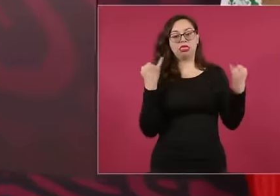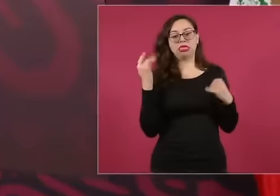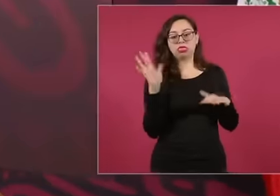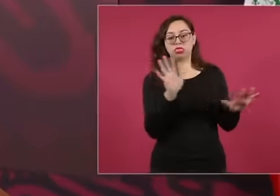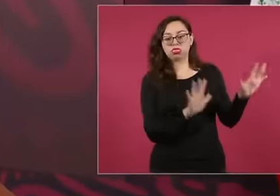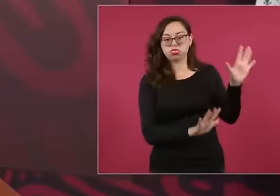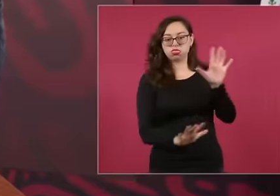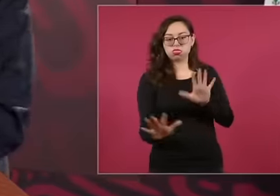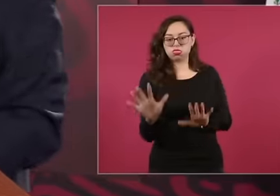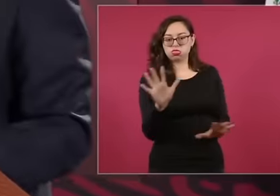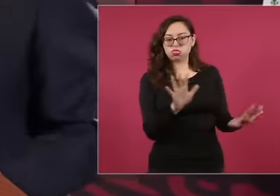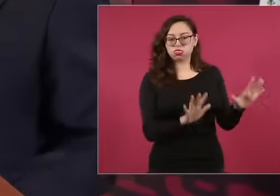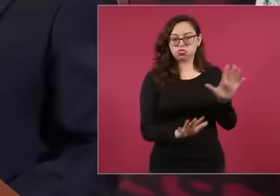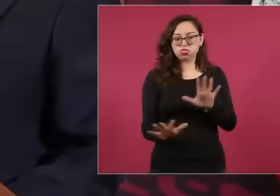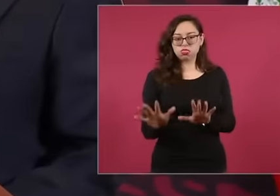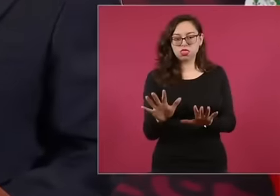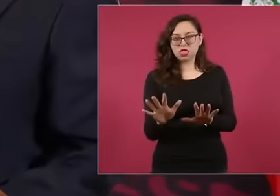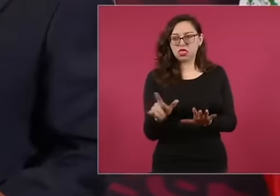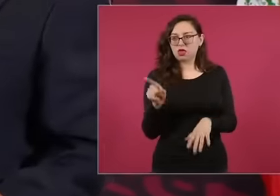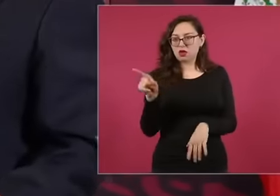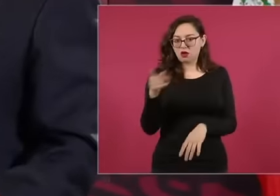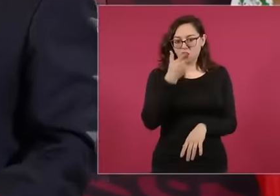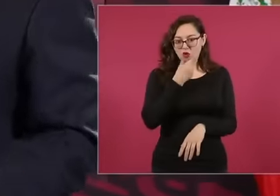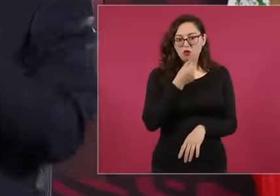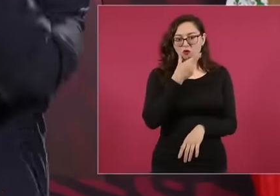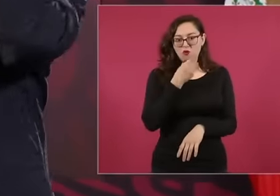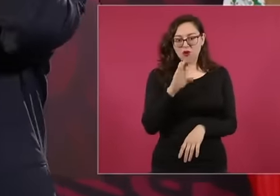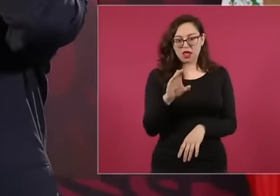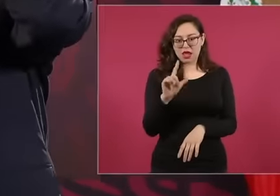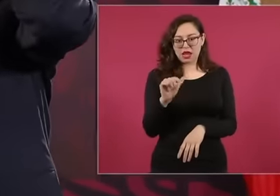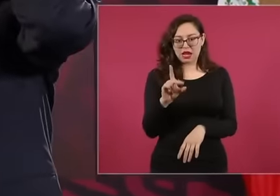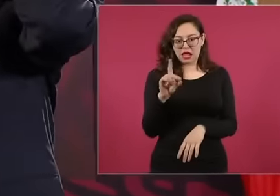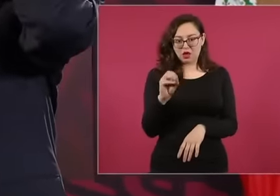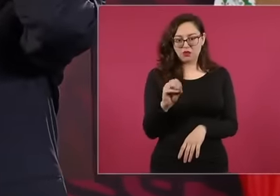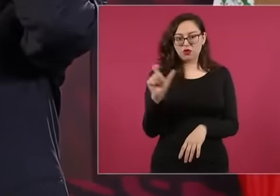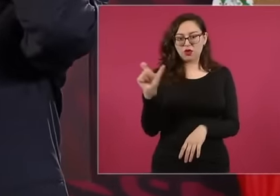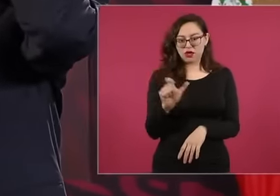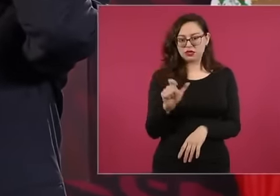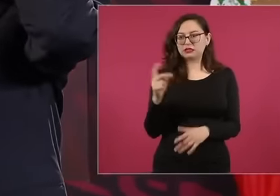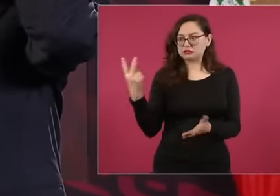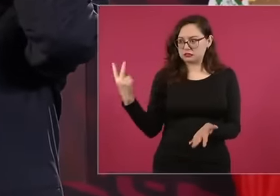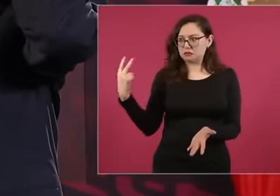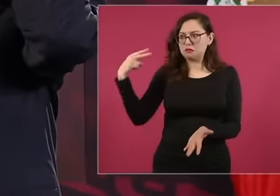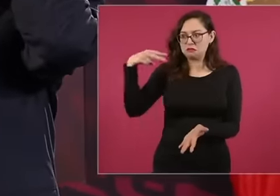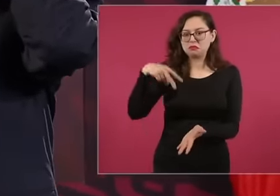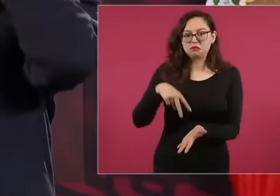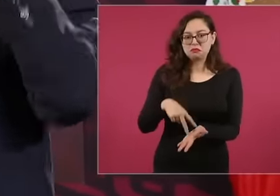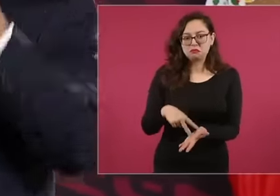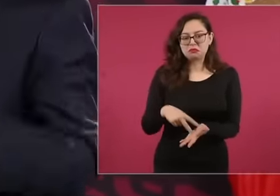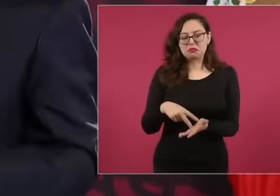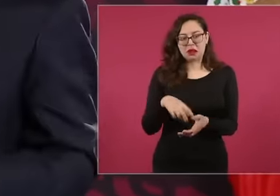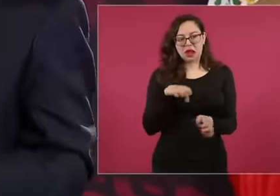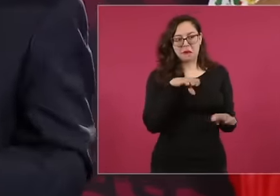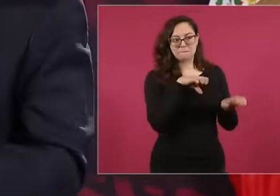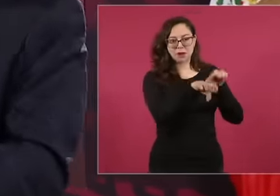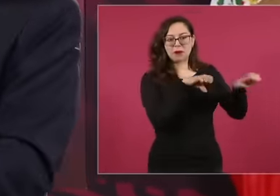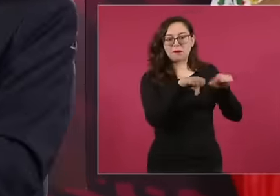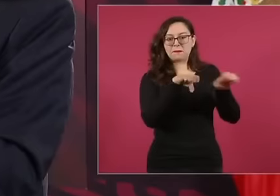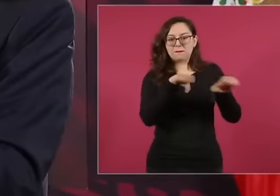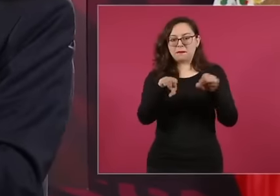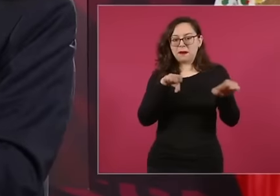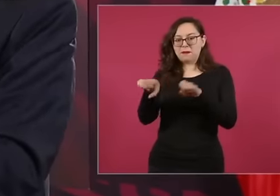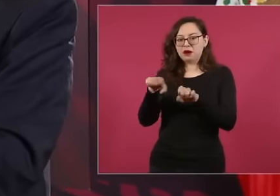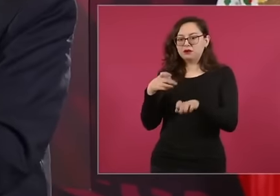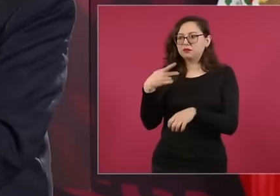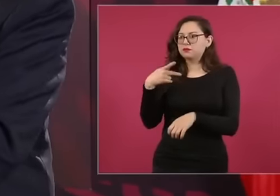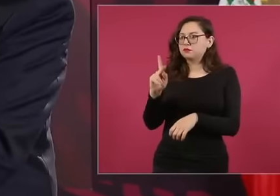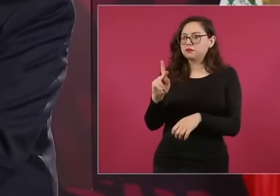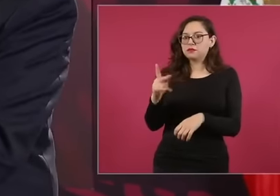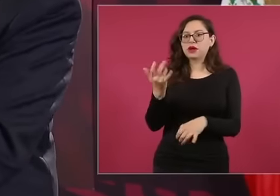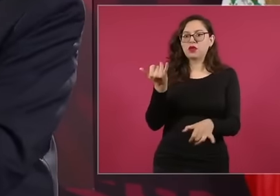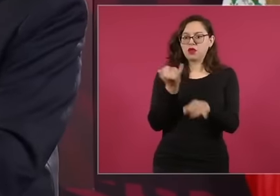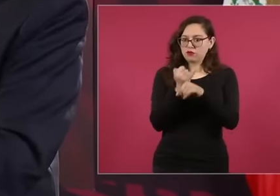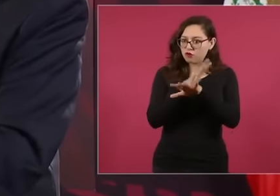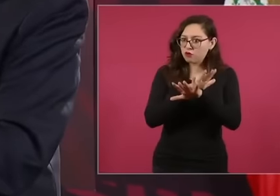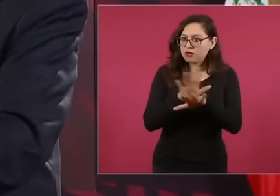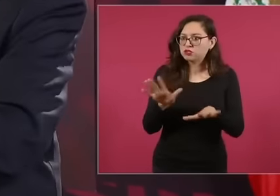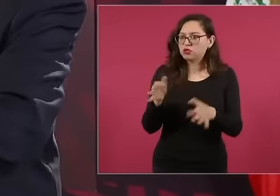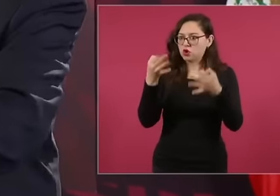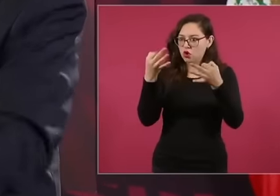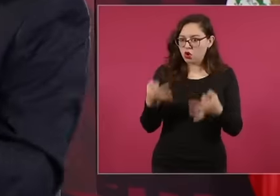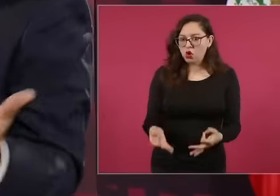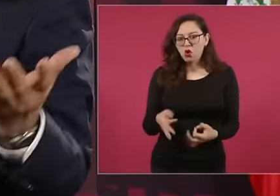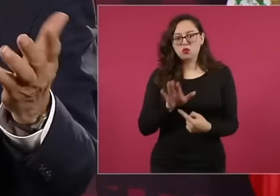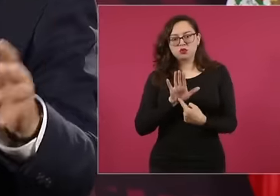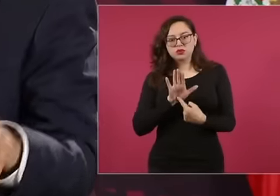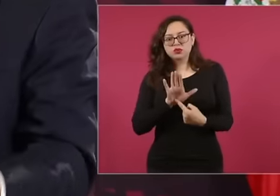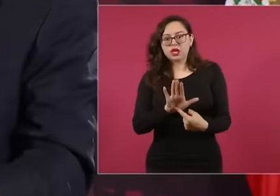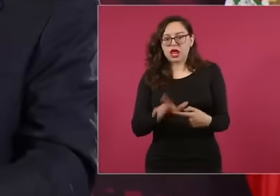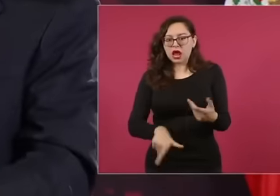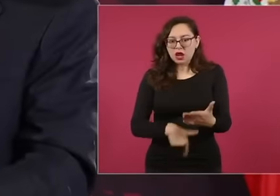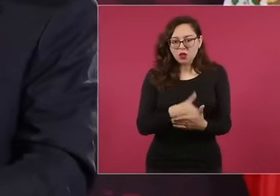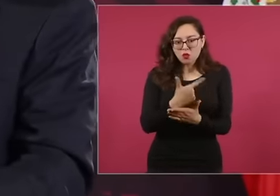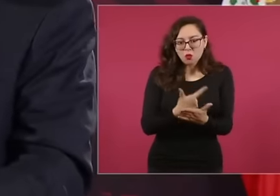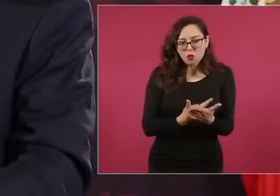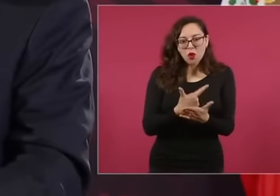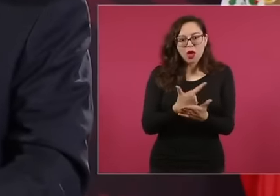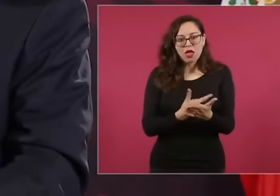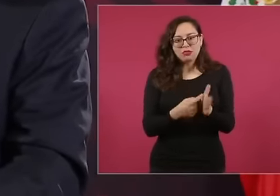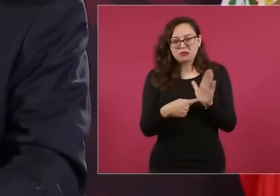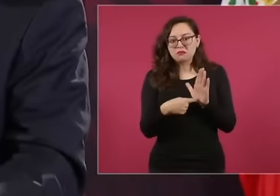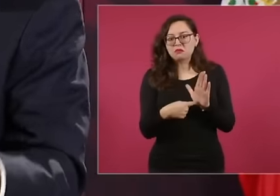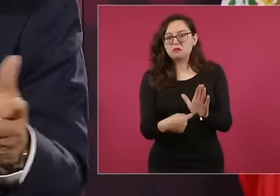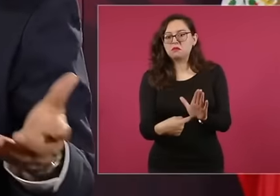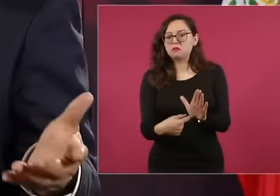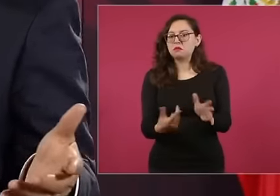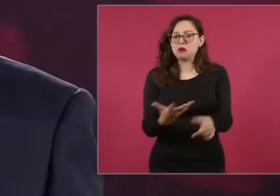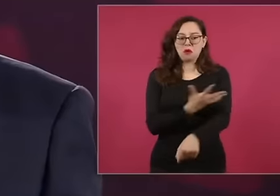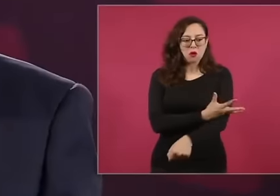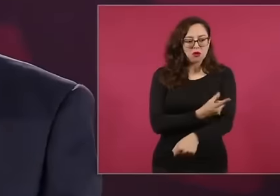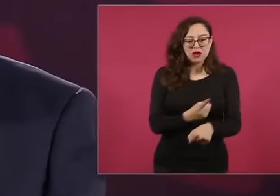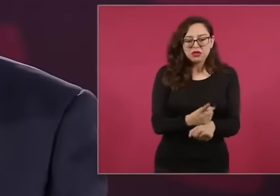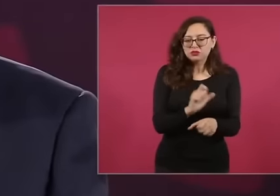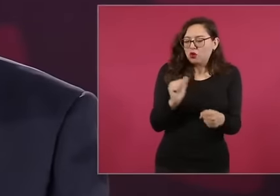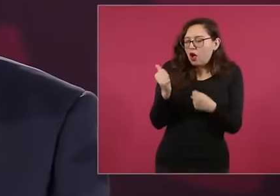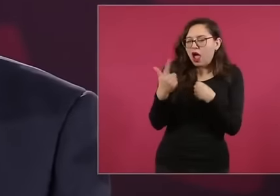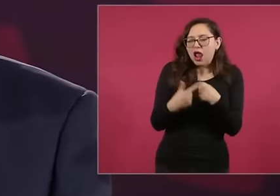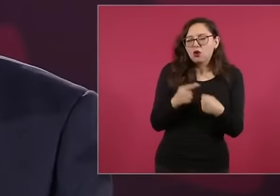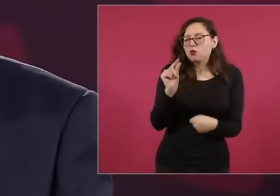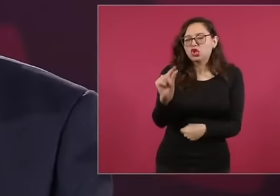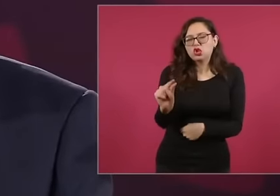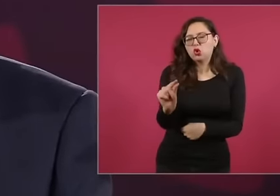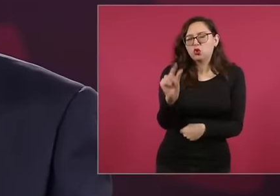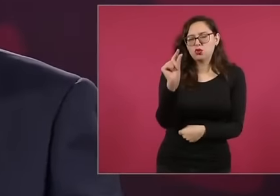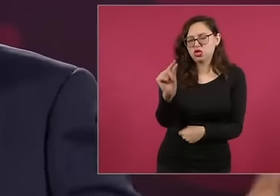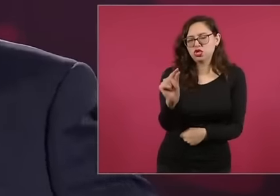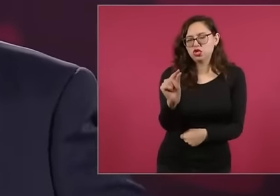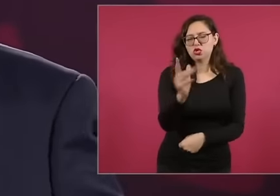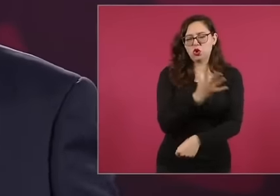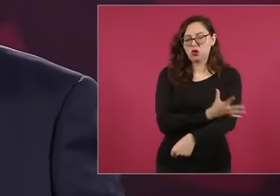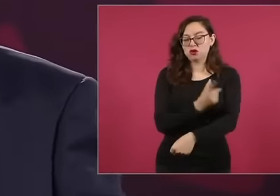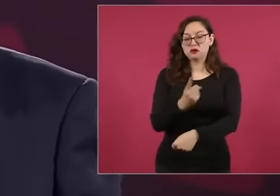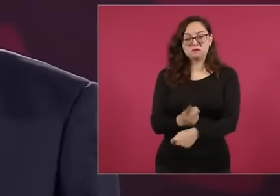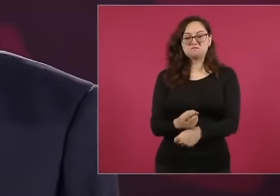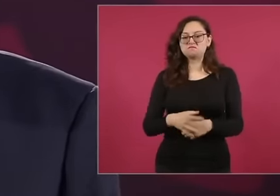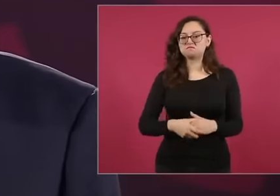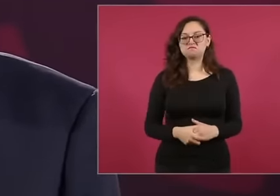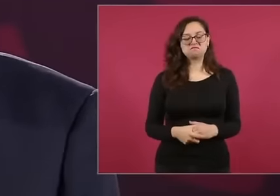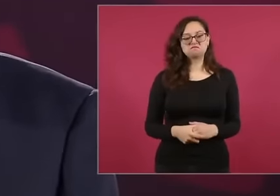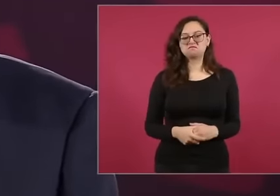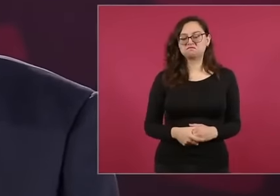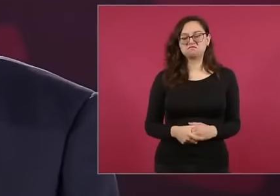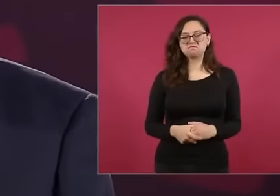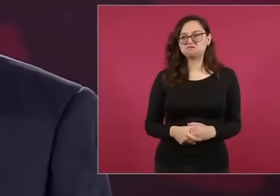inform, they are not this a little and it is not too much to ask for honest and accept the